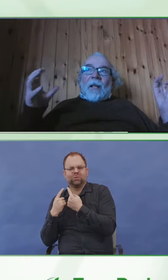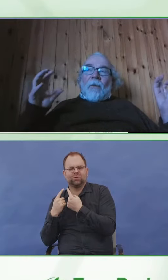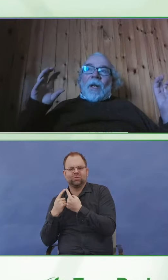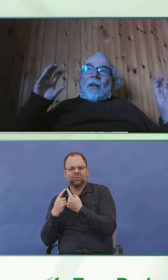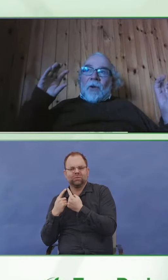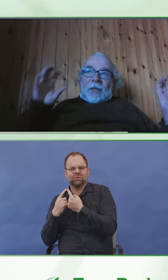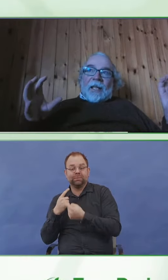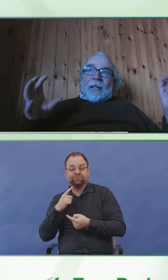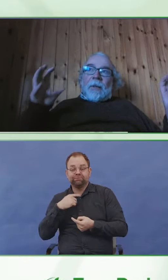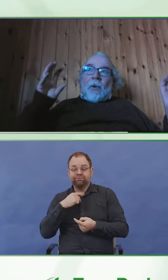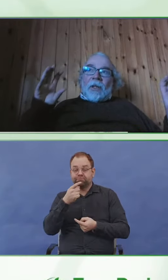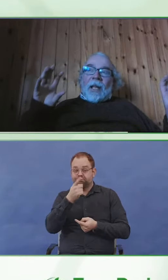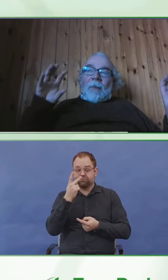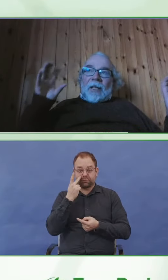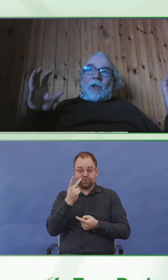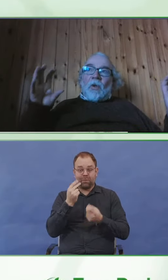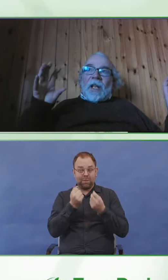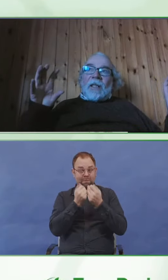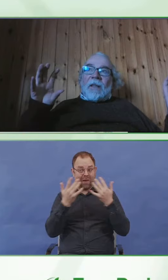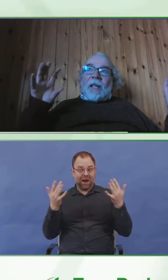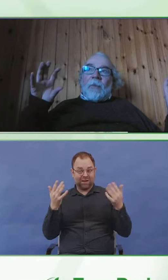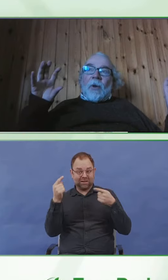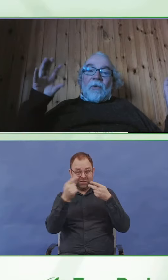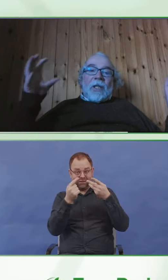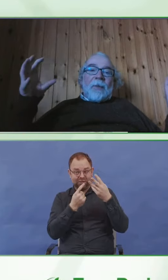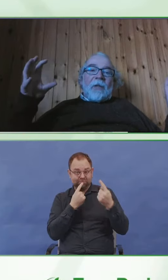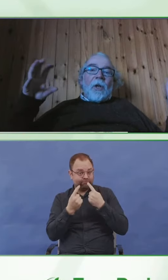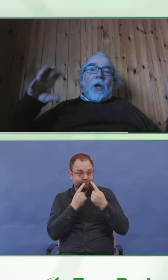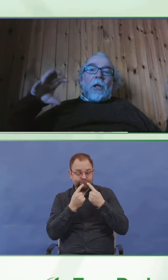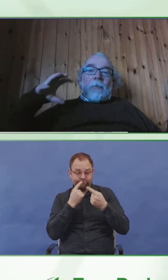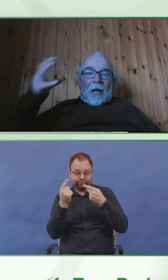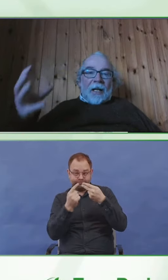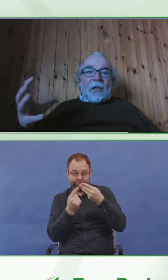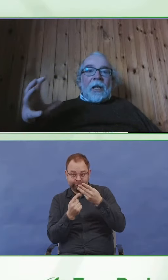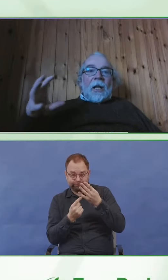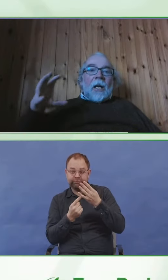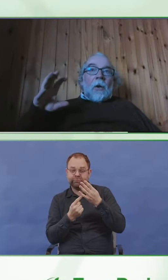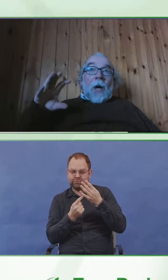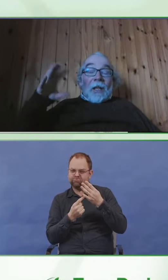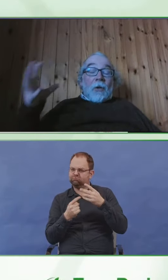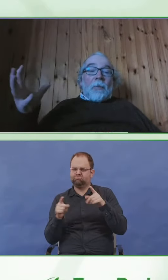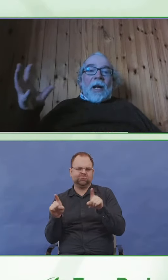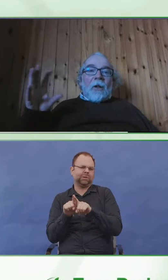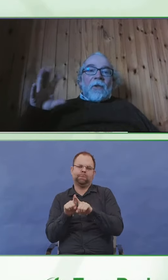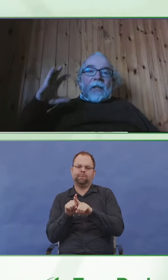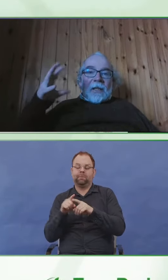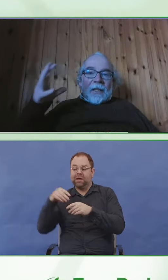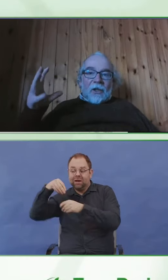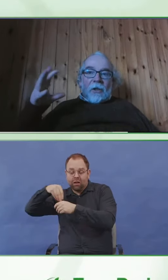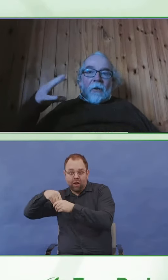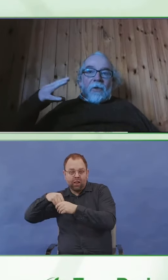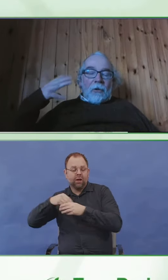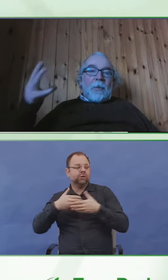While I fully take the point Kamil Betty raised that personal disabilities were not an adequate part of the discussion of the